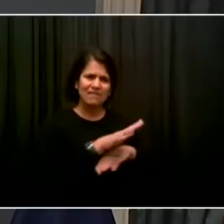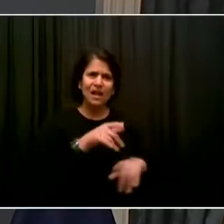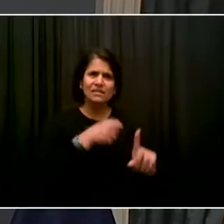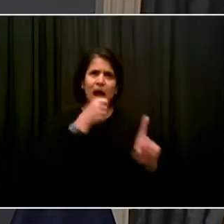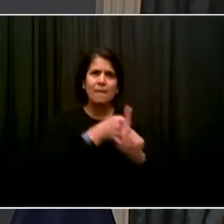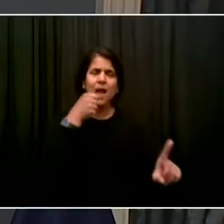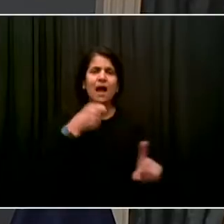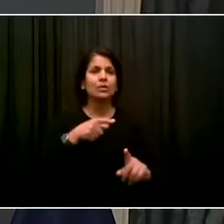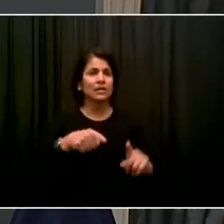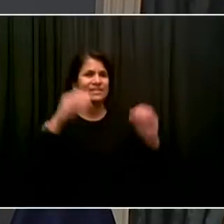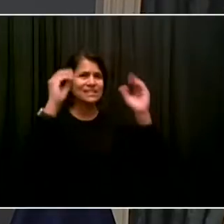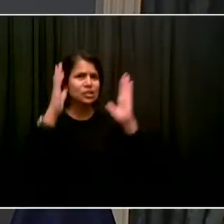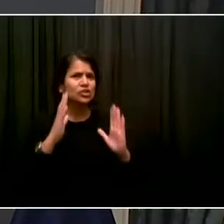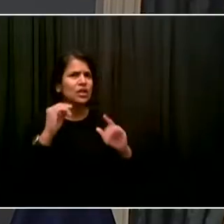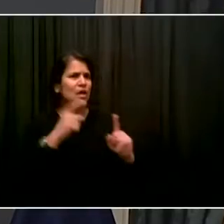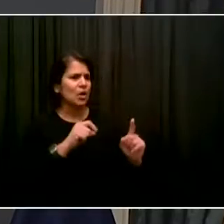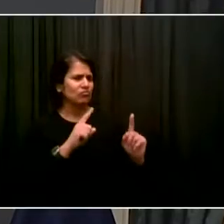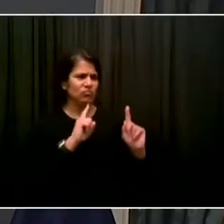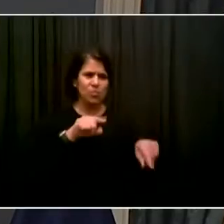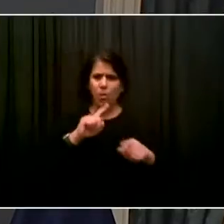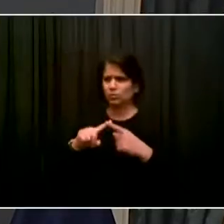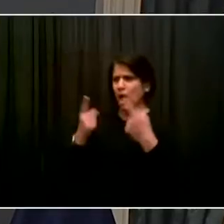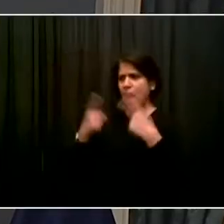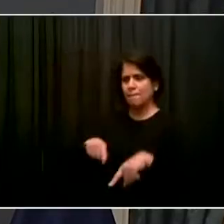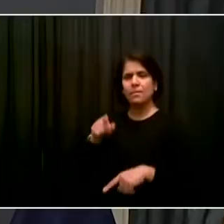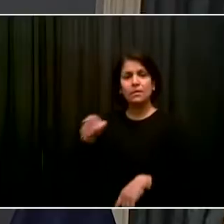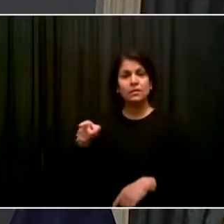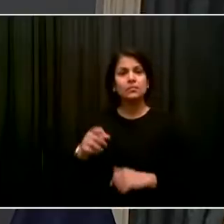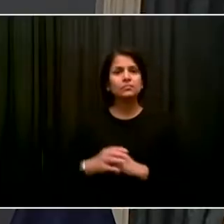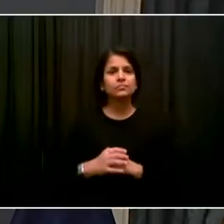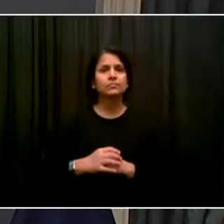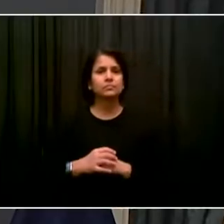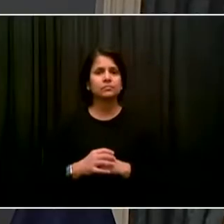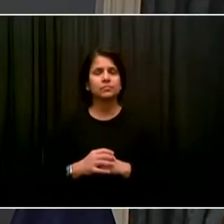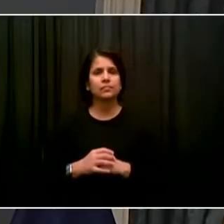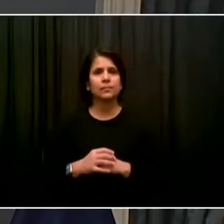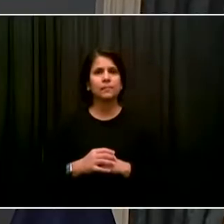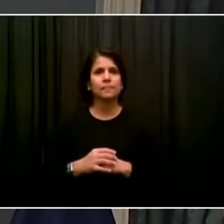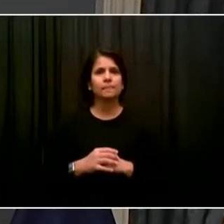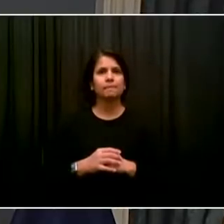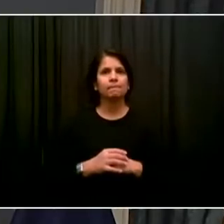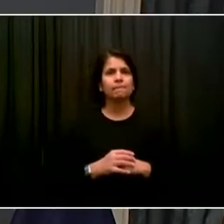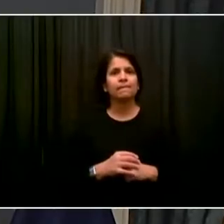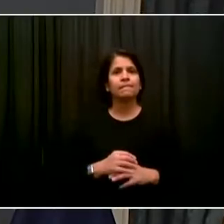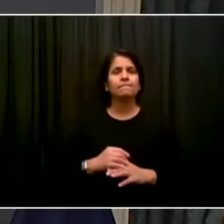WIA NTTO ADDRESS THE POSSIBILITY THAT IT MIGHT IMPACT HOW THE ABSENTEE RATES